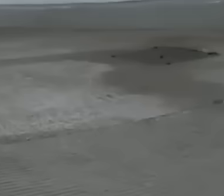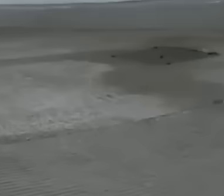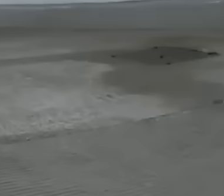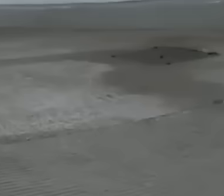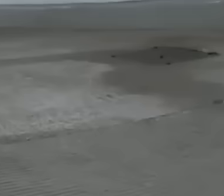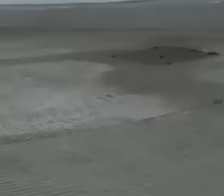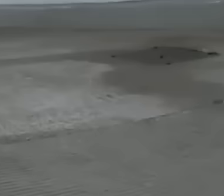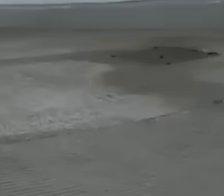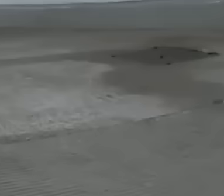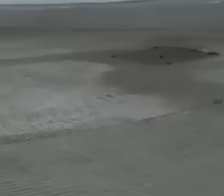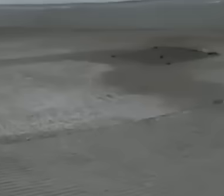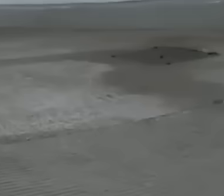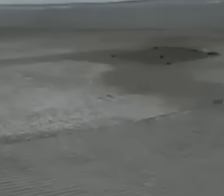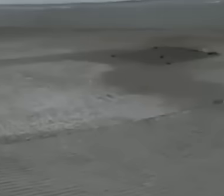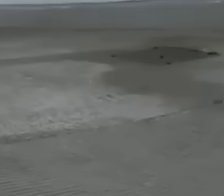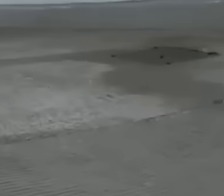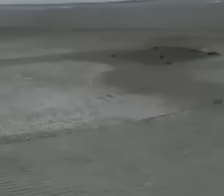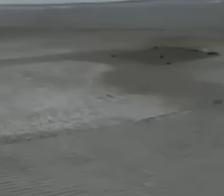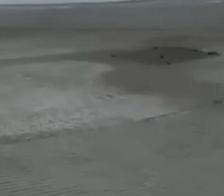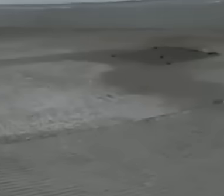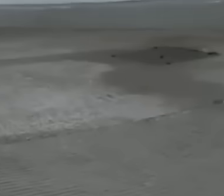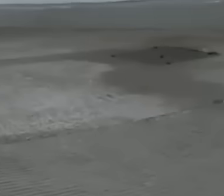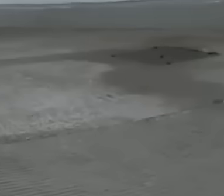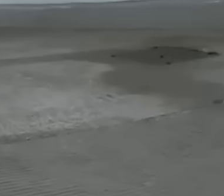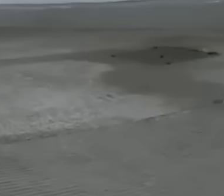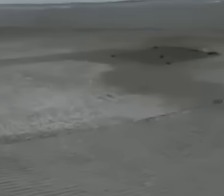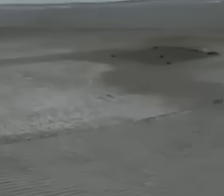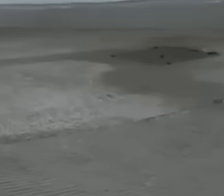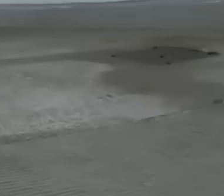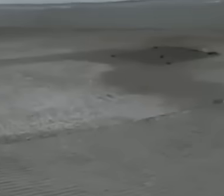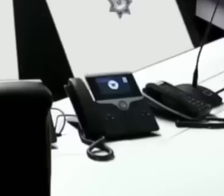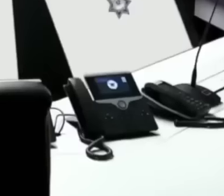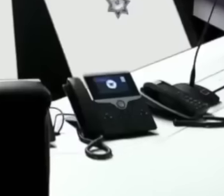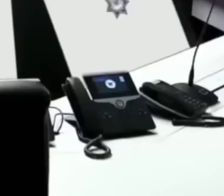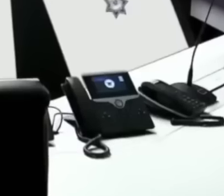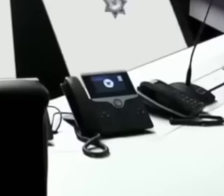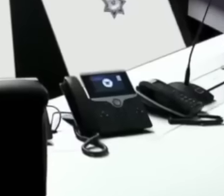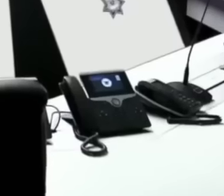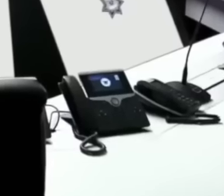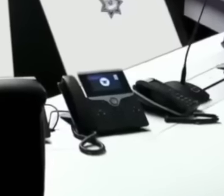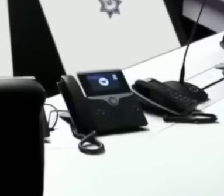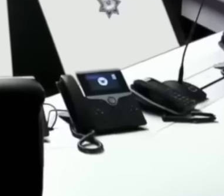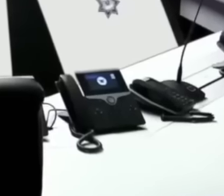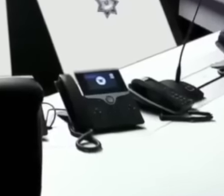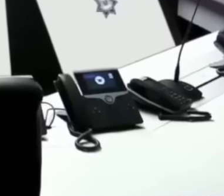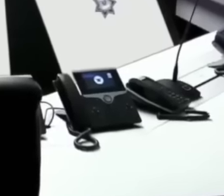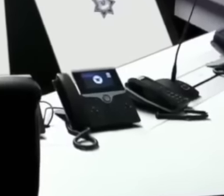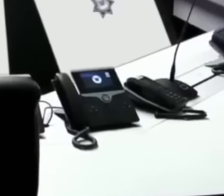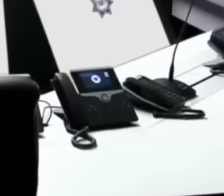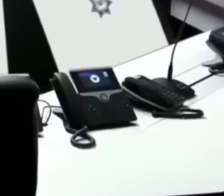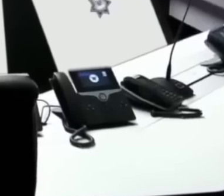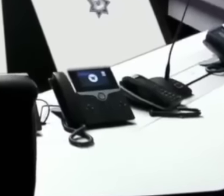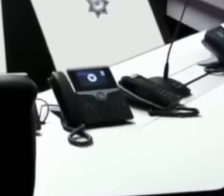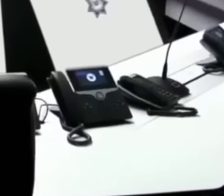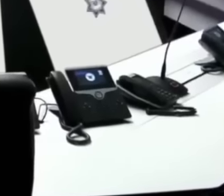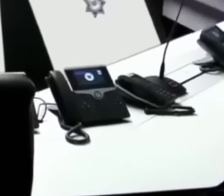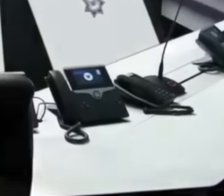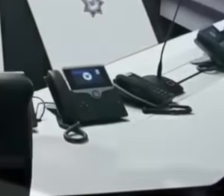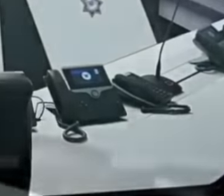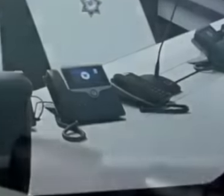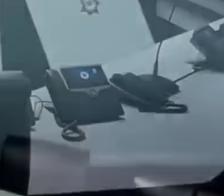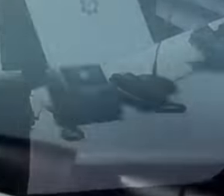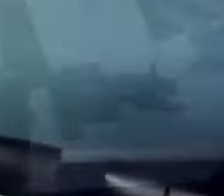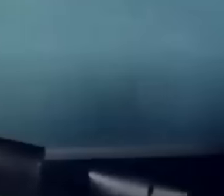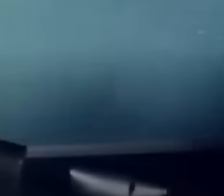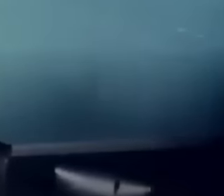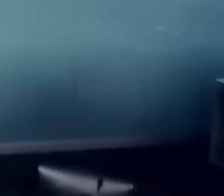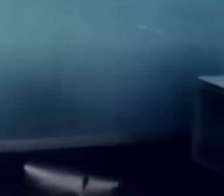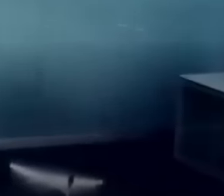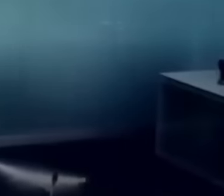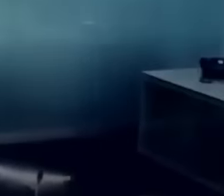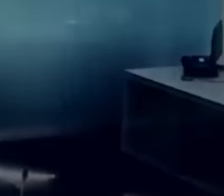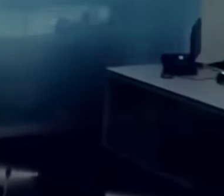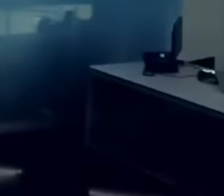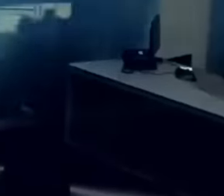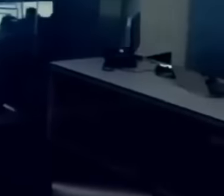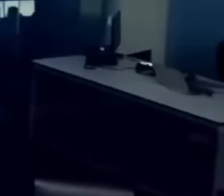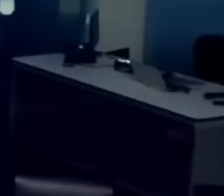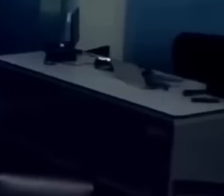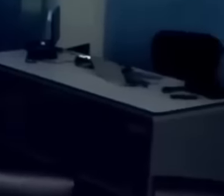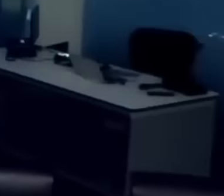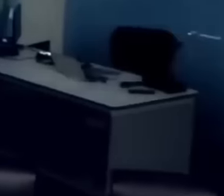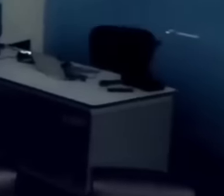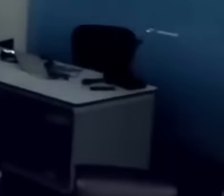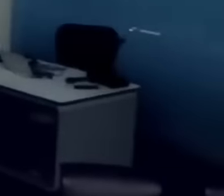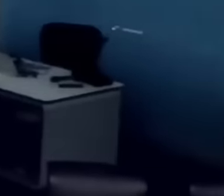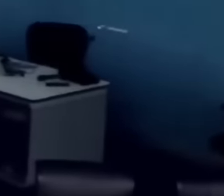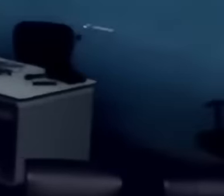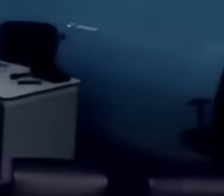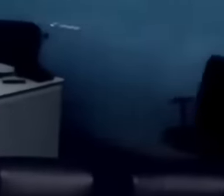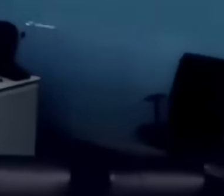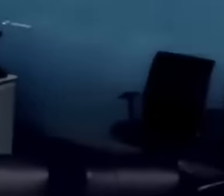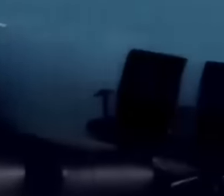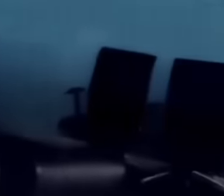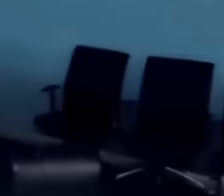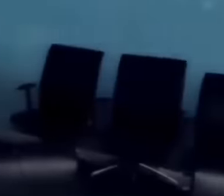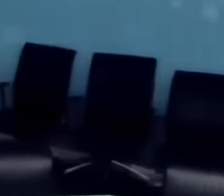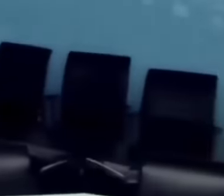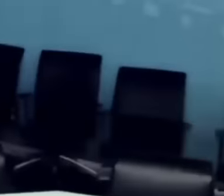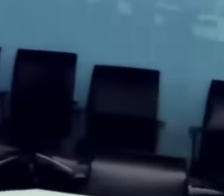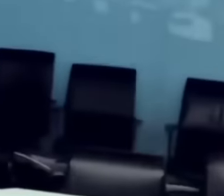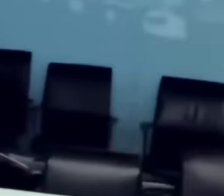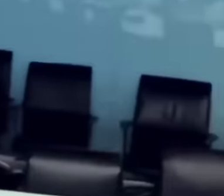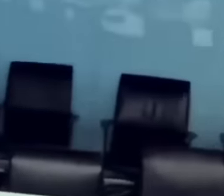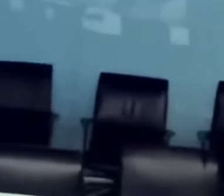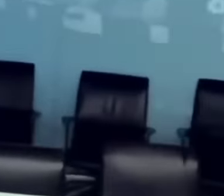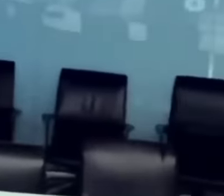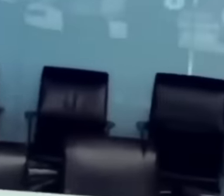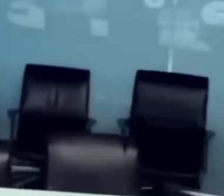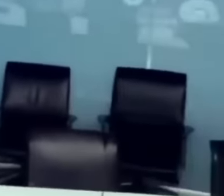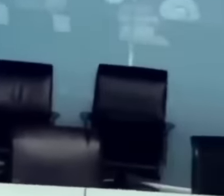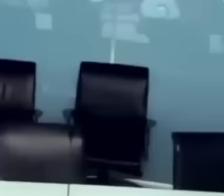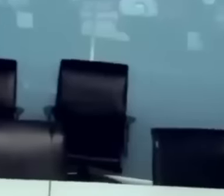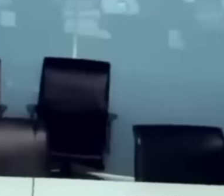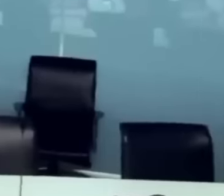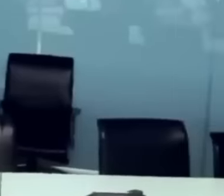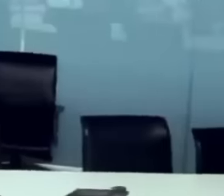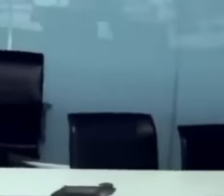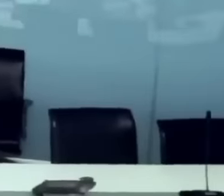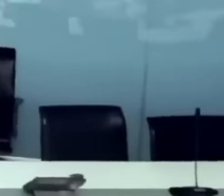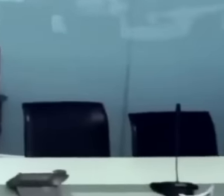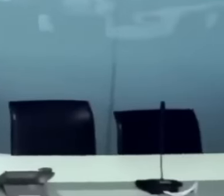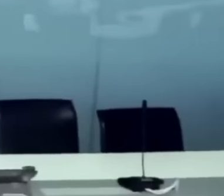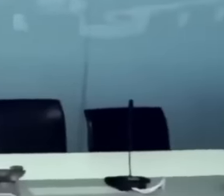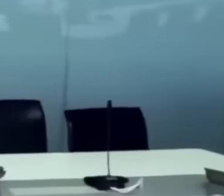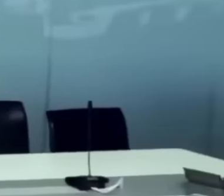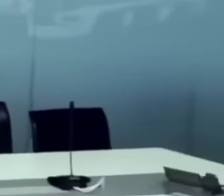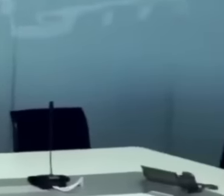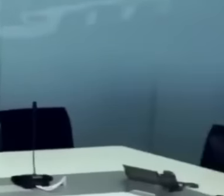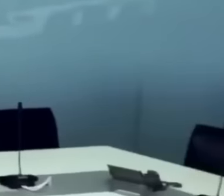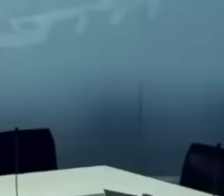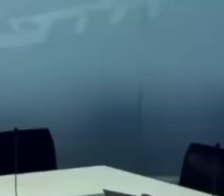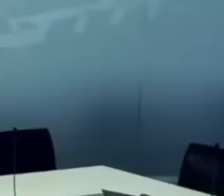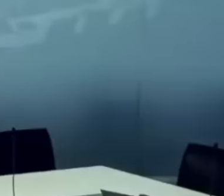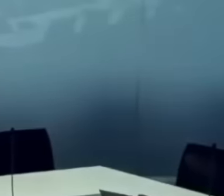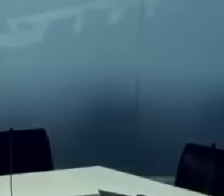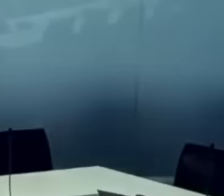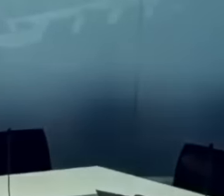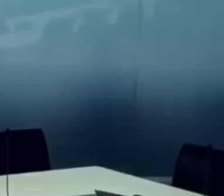is impressive, well, there was a lot of arrogance in everything, not many excesses because this